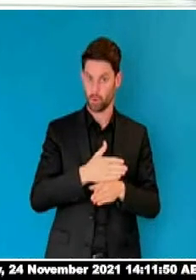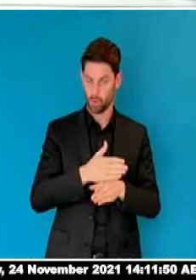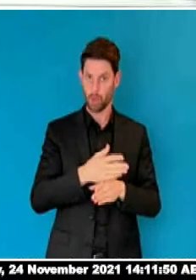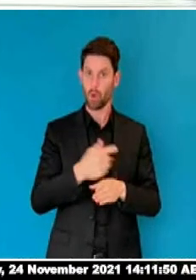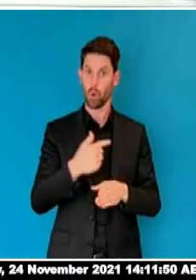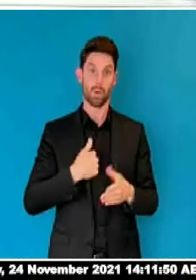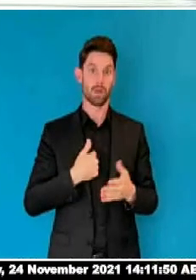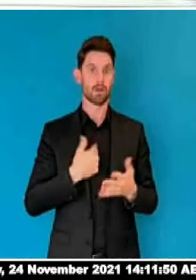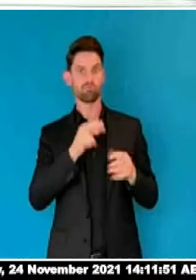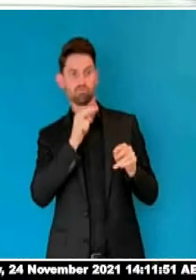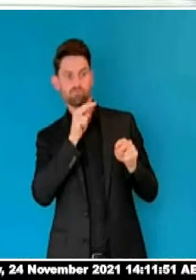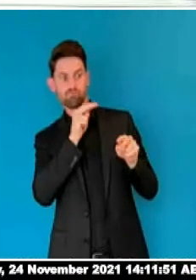watching it as it develops.